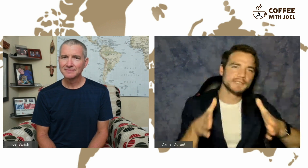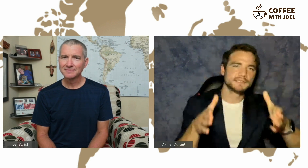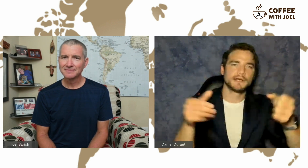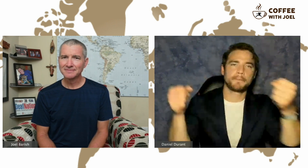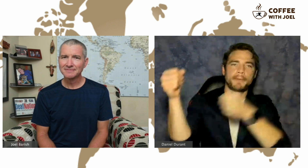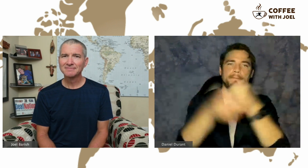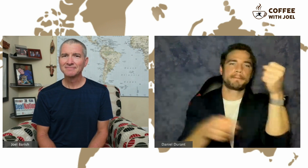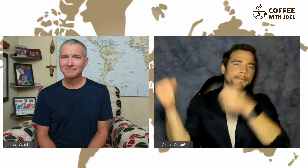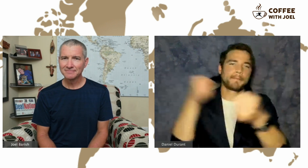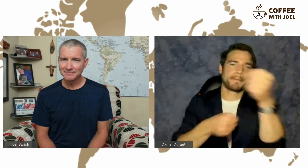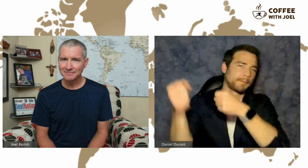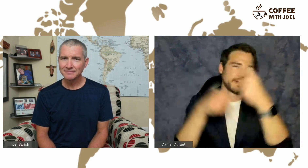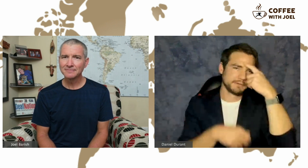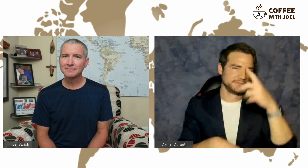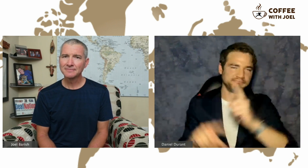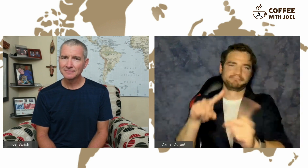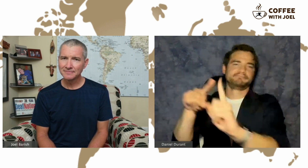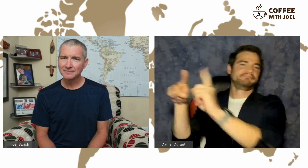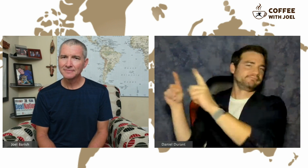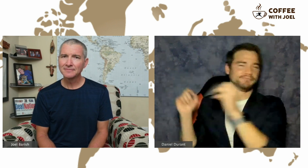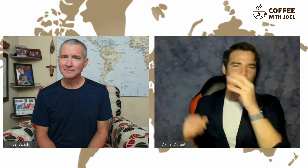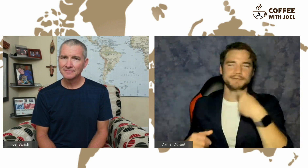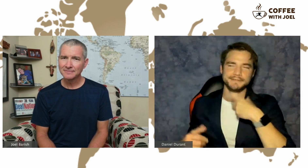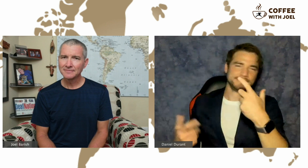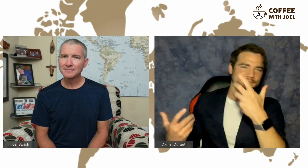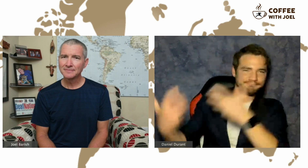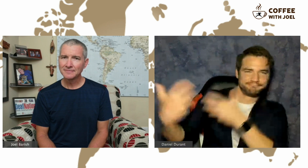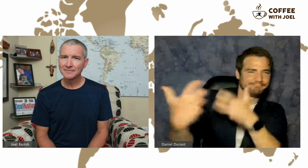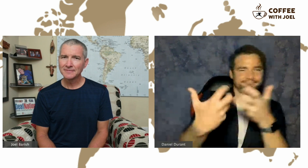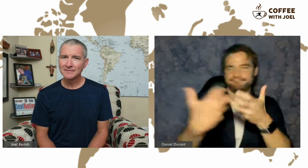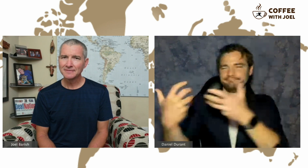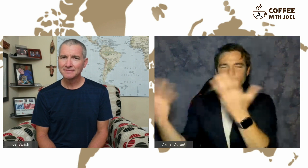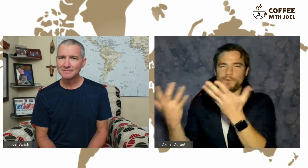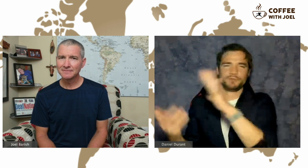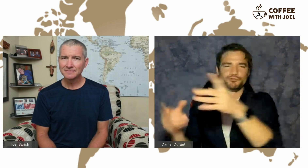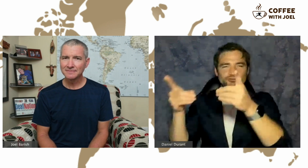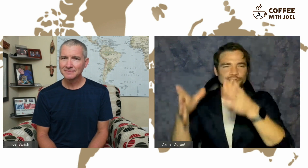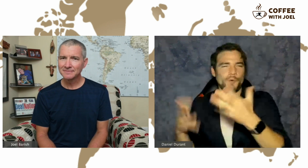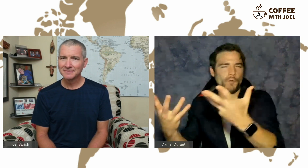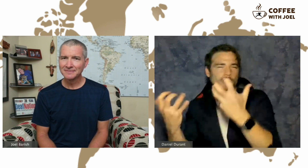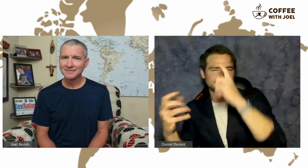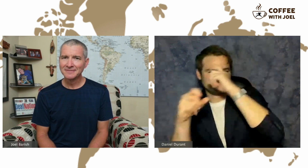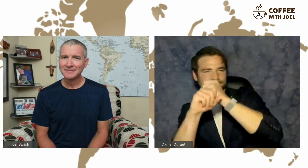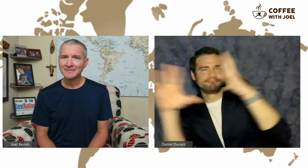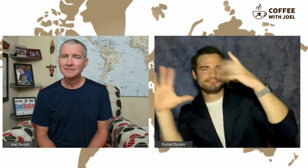and there would be different directors for different reasons, so I tried to adapt to what the director wanted